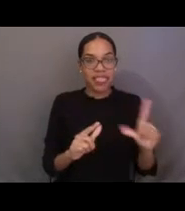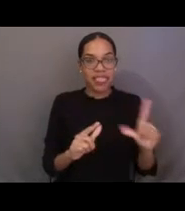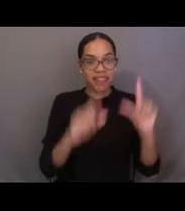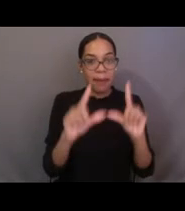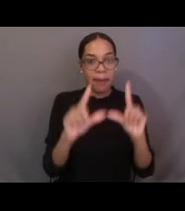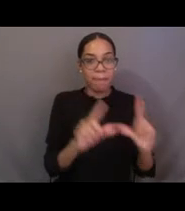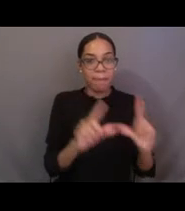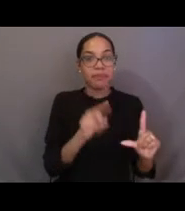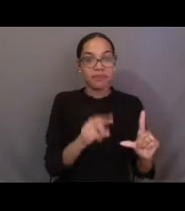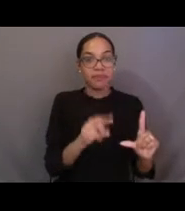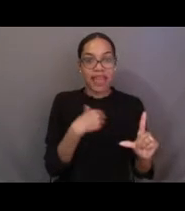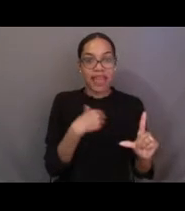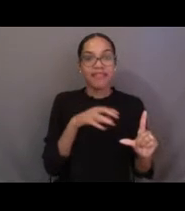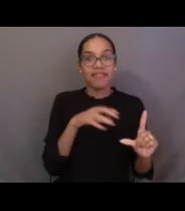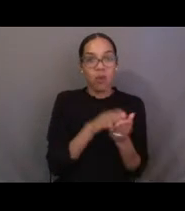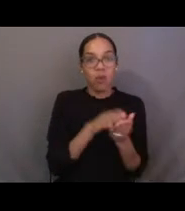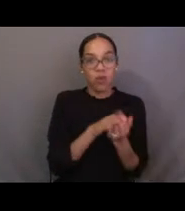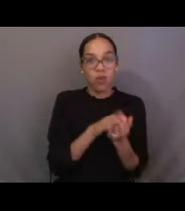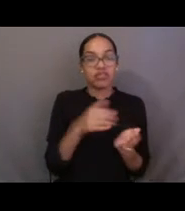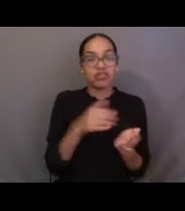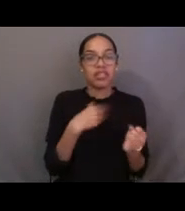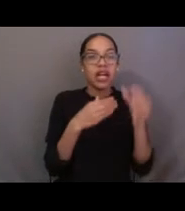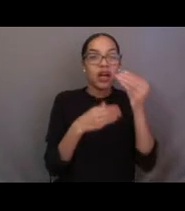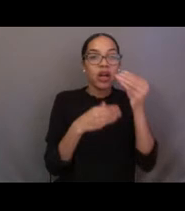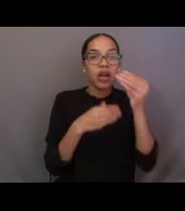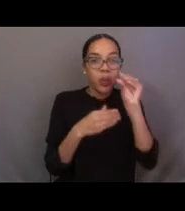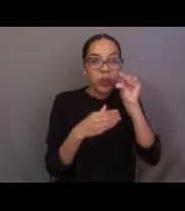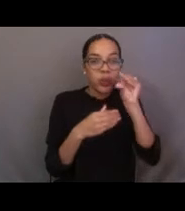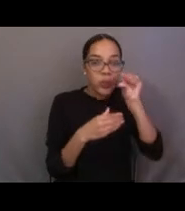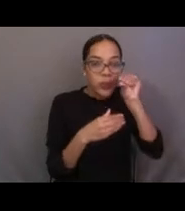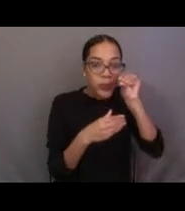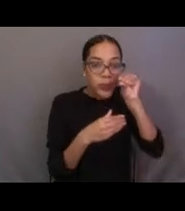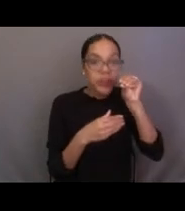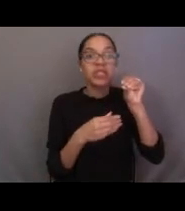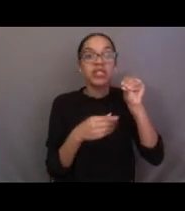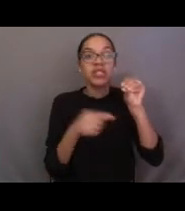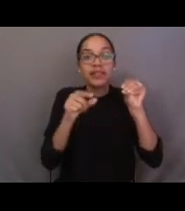Here we have one oyster that's partially open. And hear, we have the inside oyster.